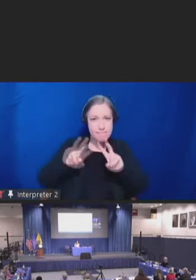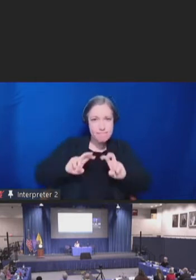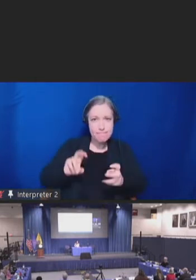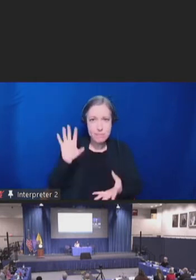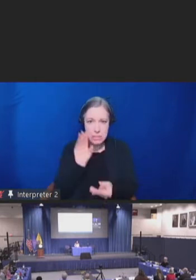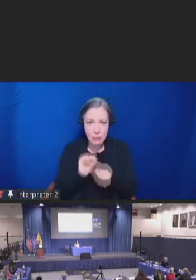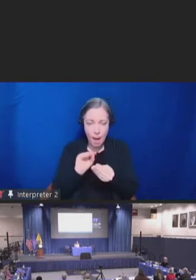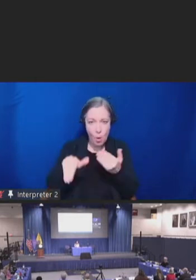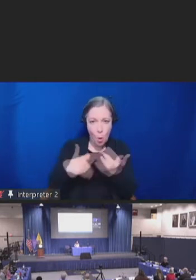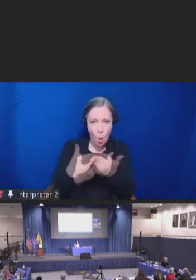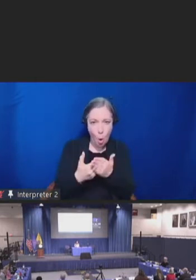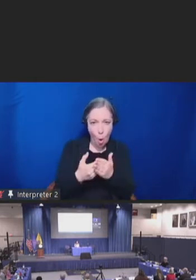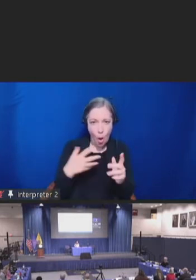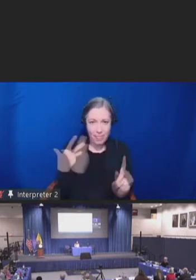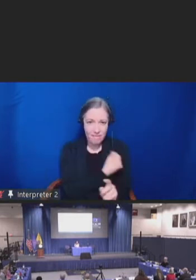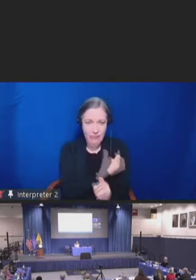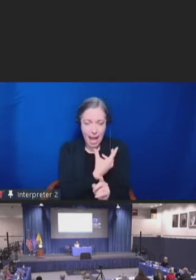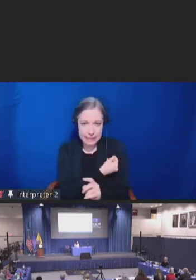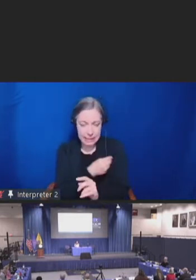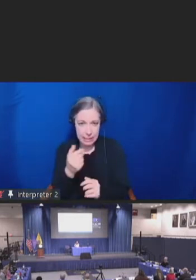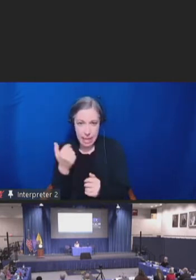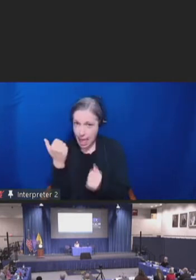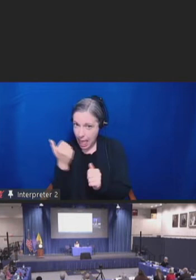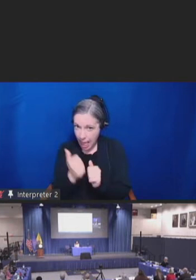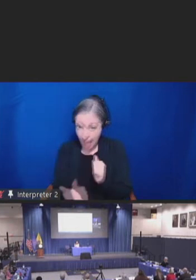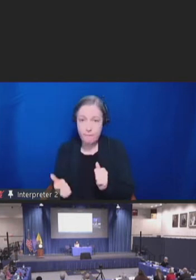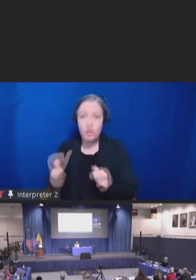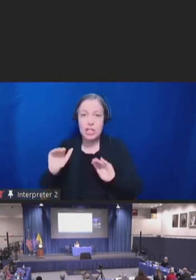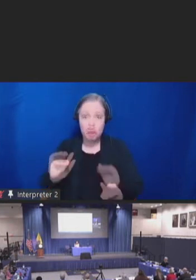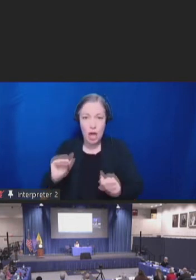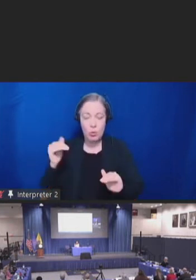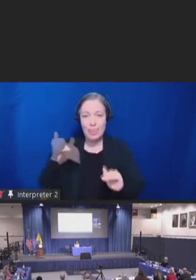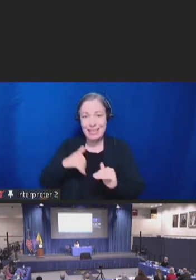every child in the VSD received from birth through age 23 months.